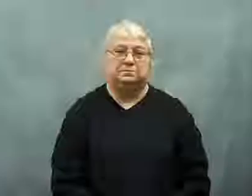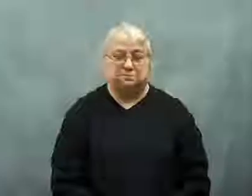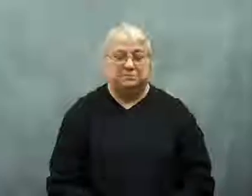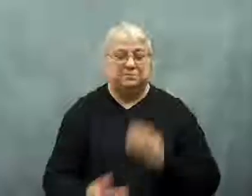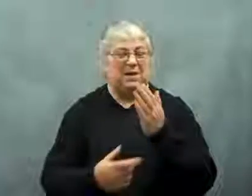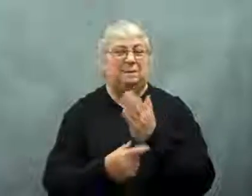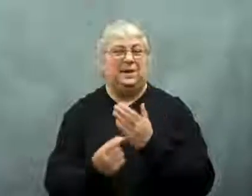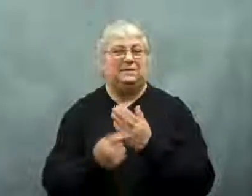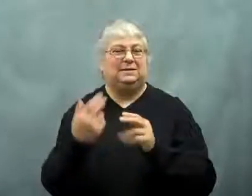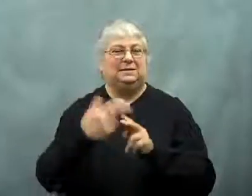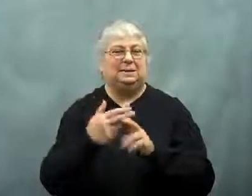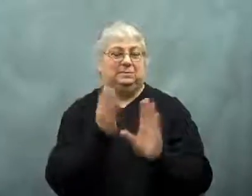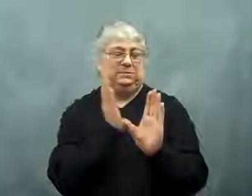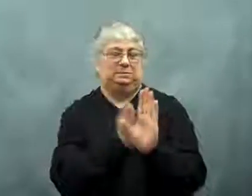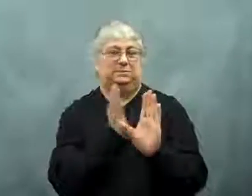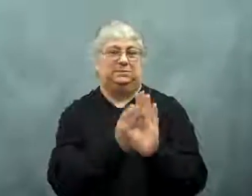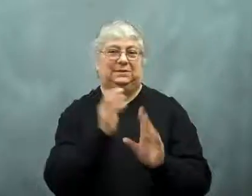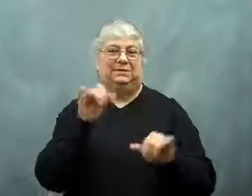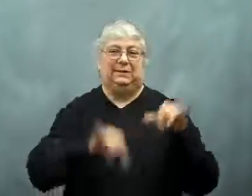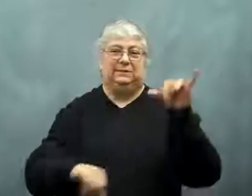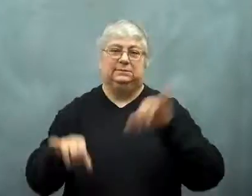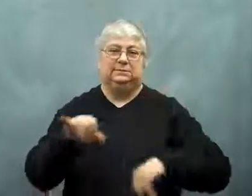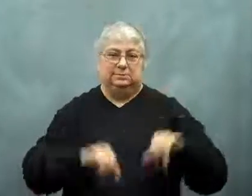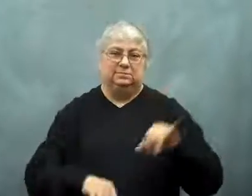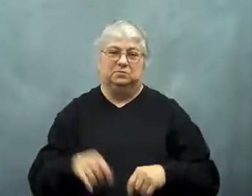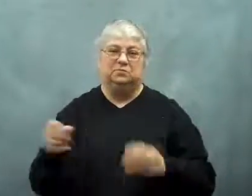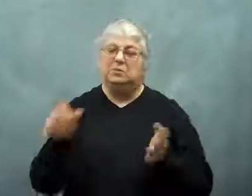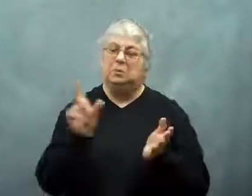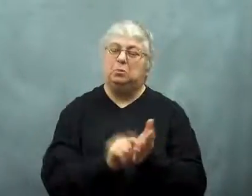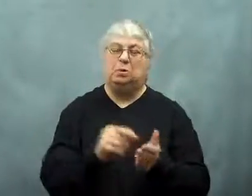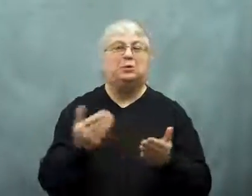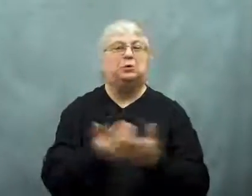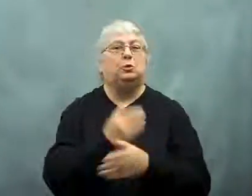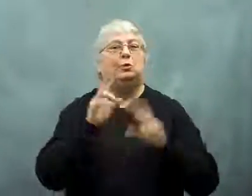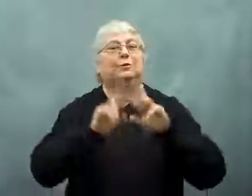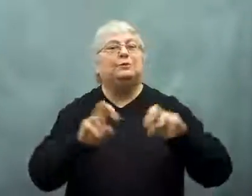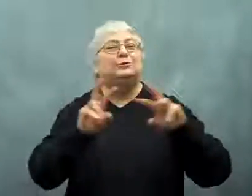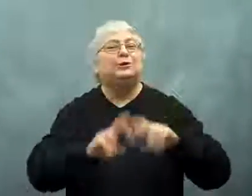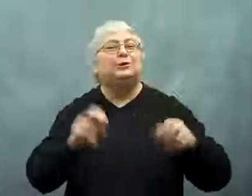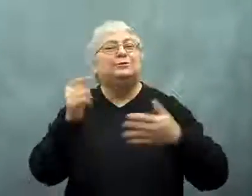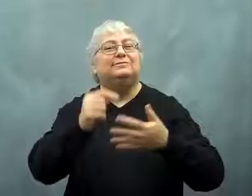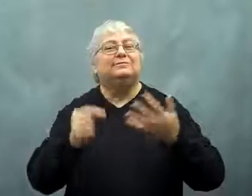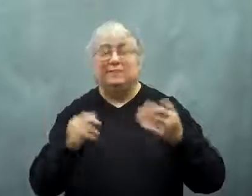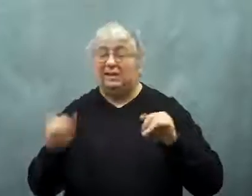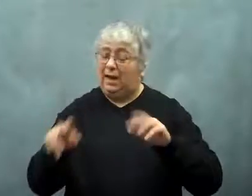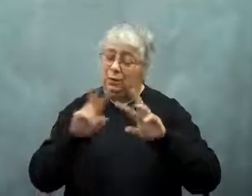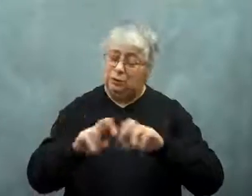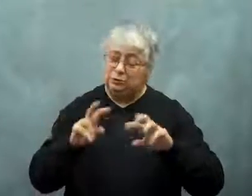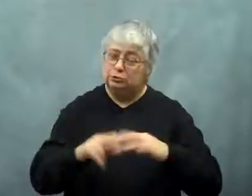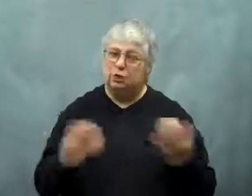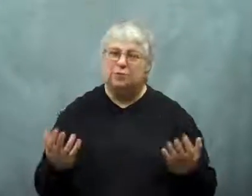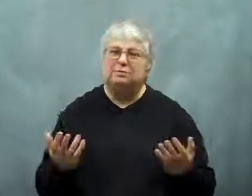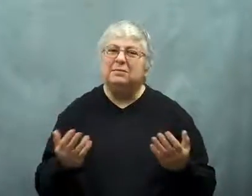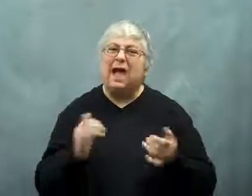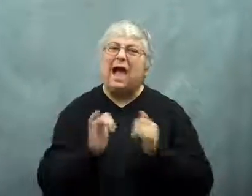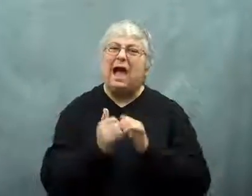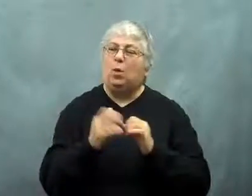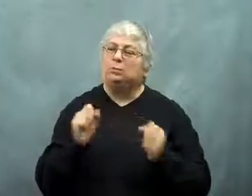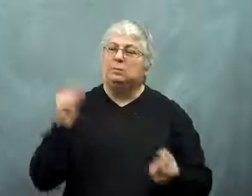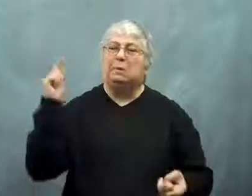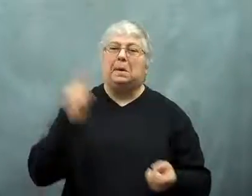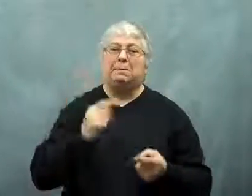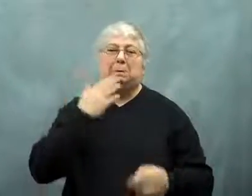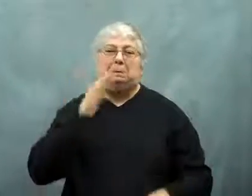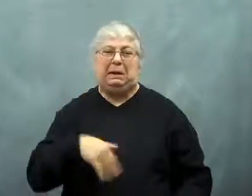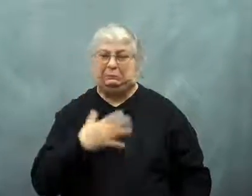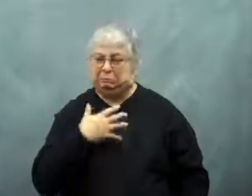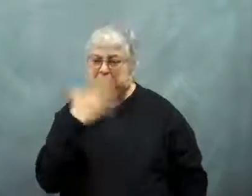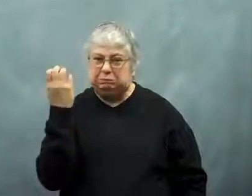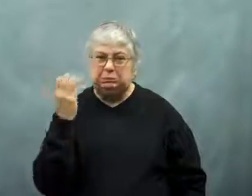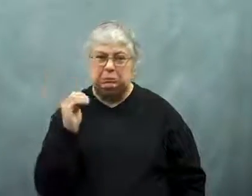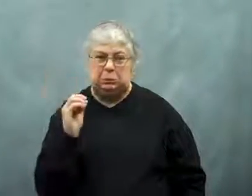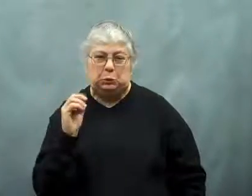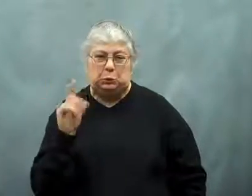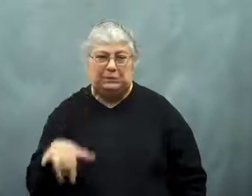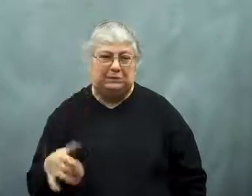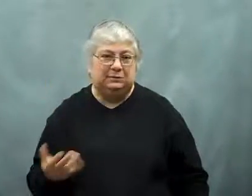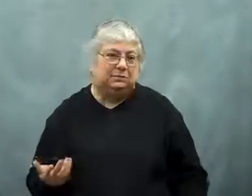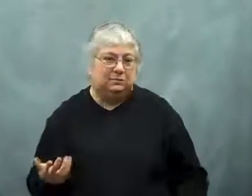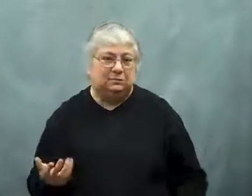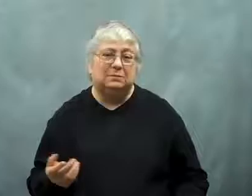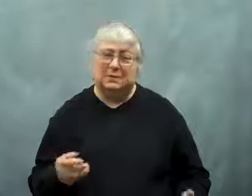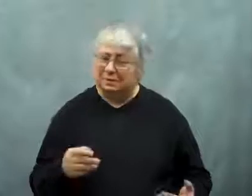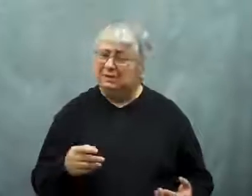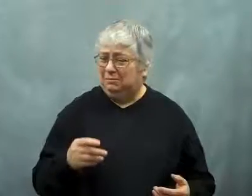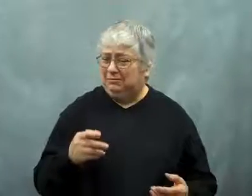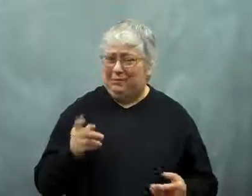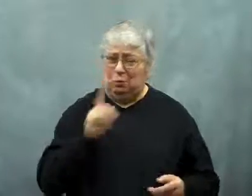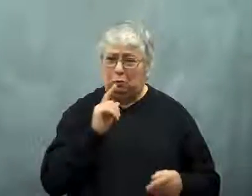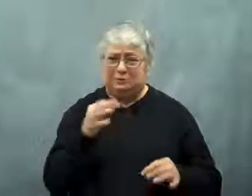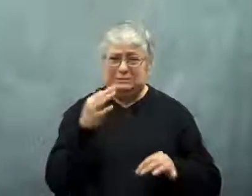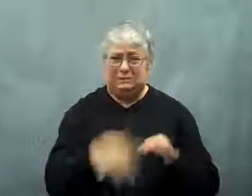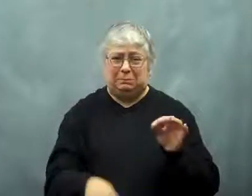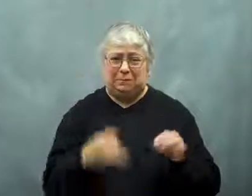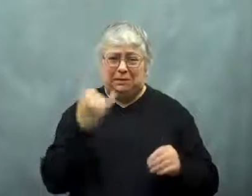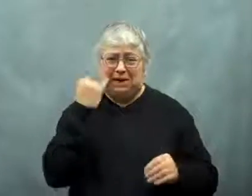The magazine, Psychological Science, published some new research.